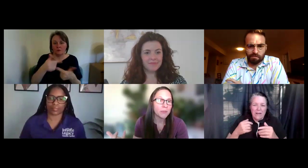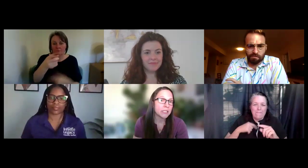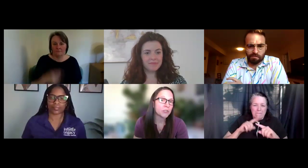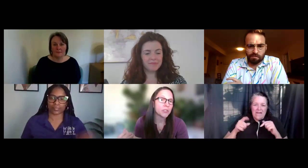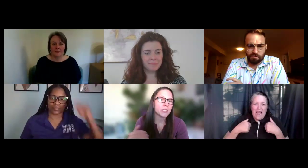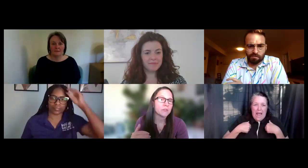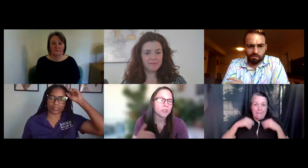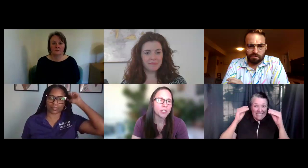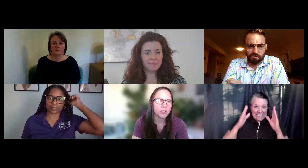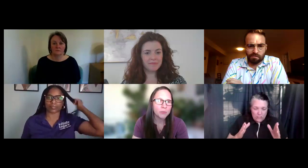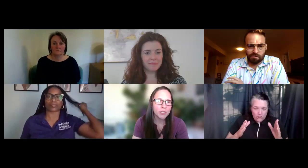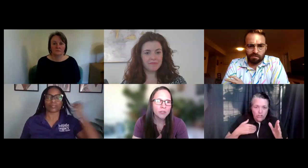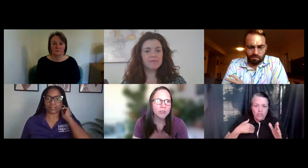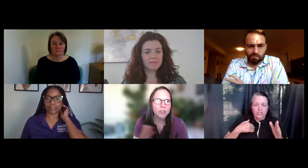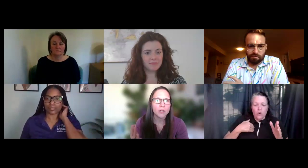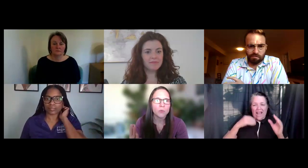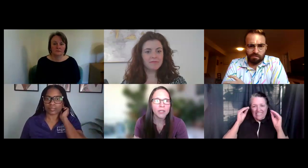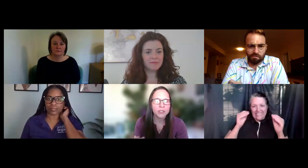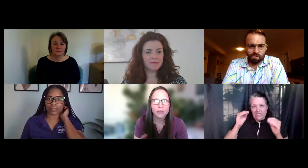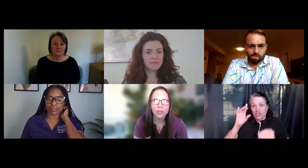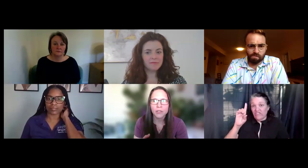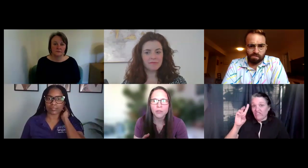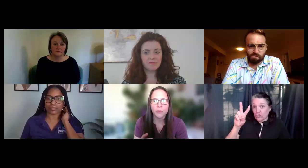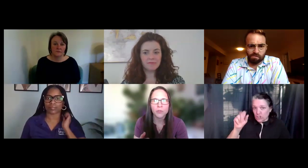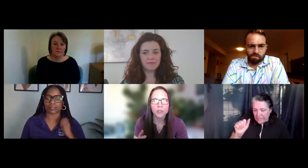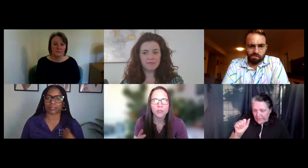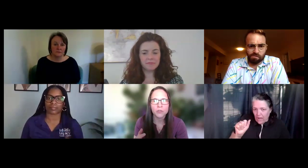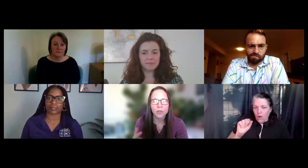my district in Virginia with this. We actually thought that we were going to